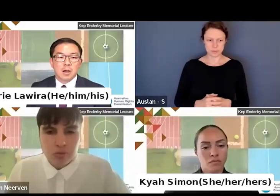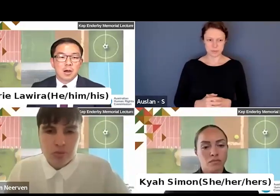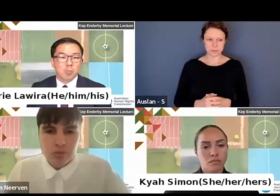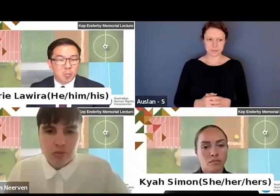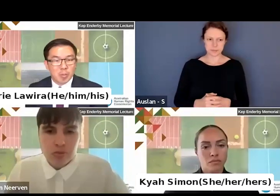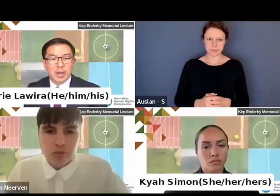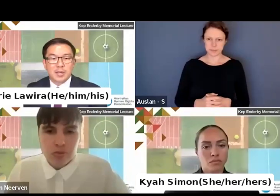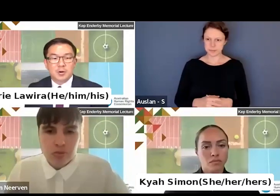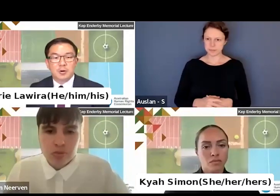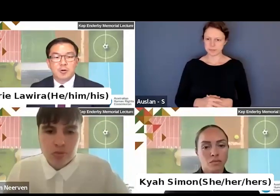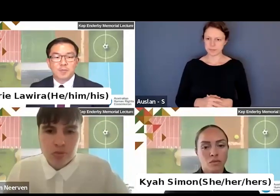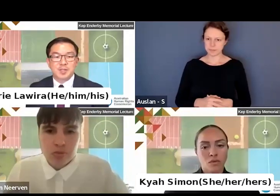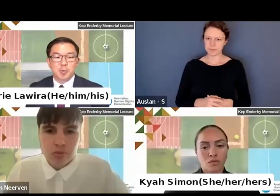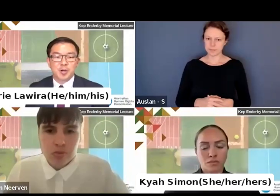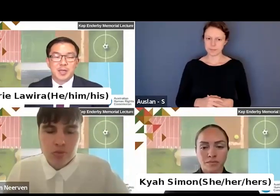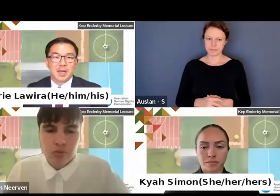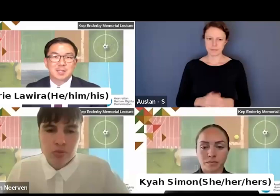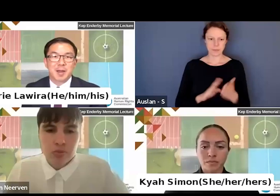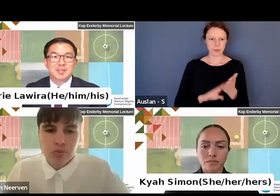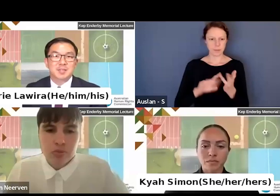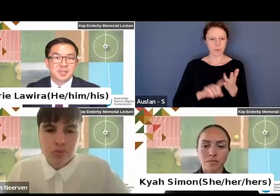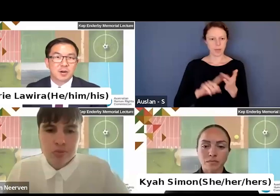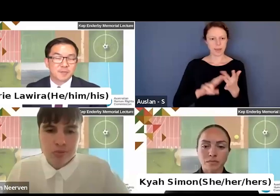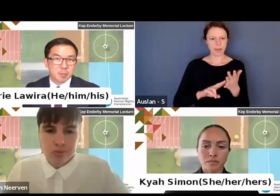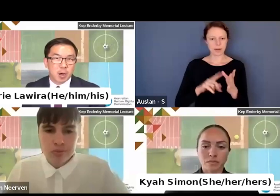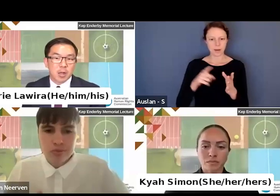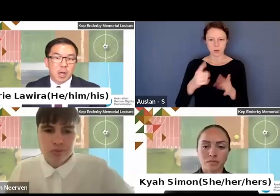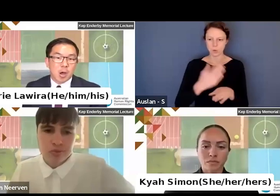But. Melina, you're obviously working in that space yourself as well.